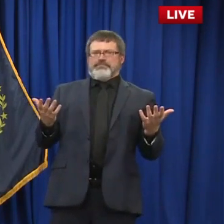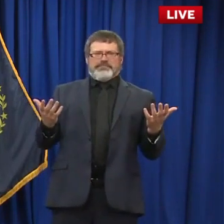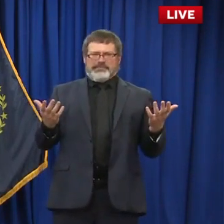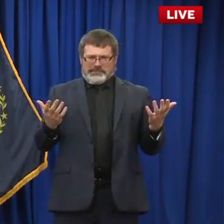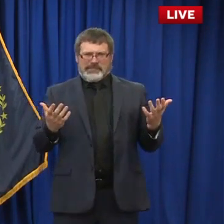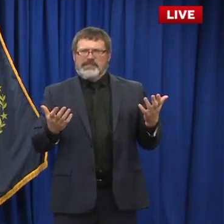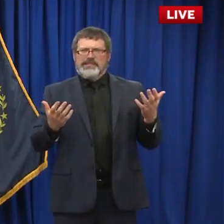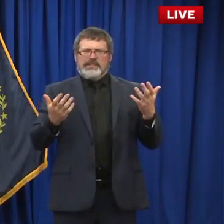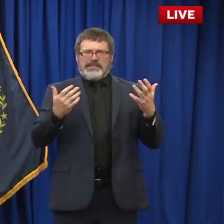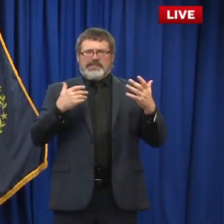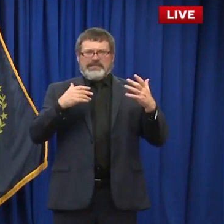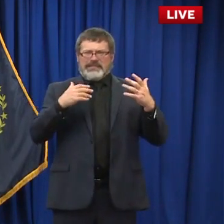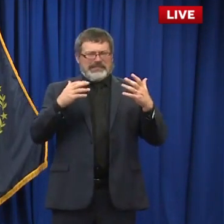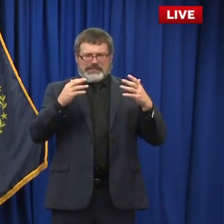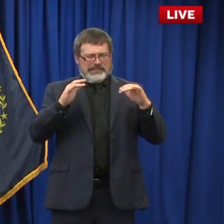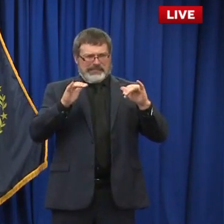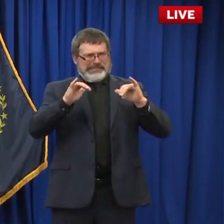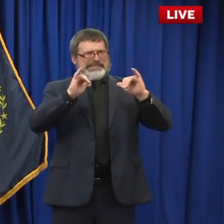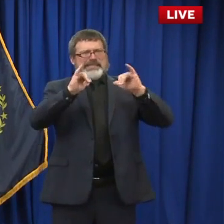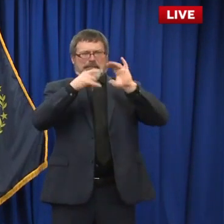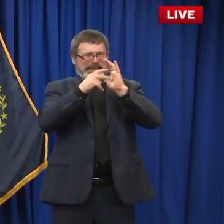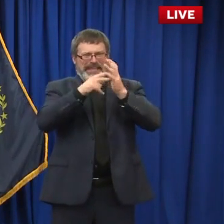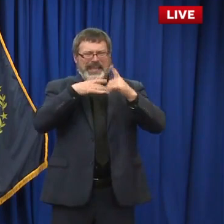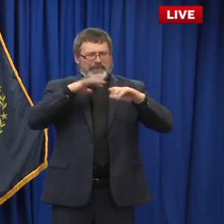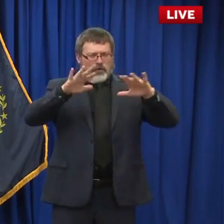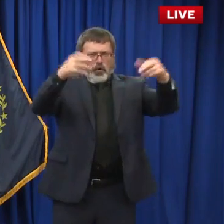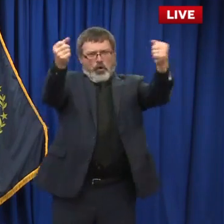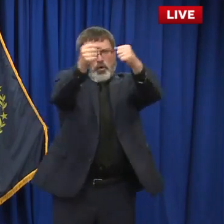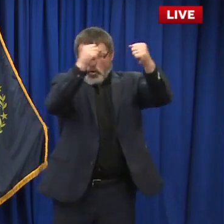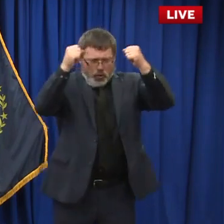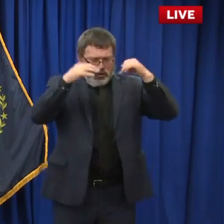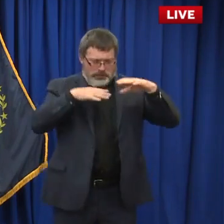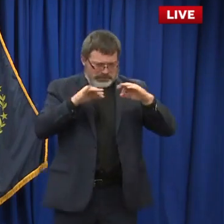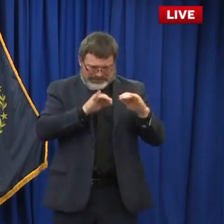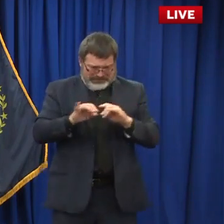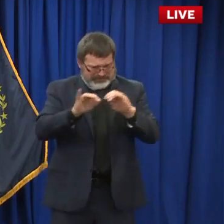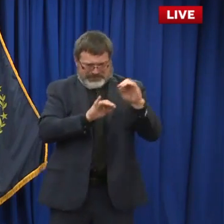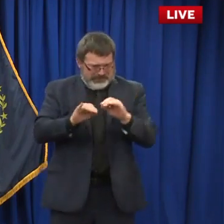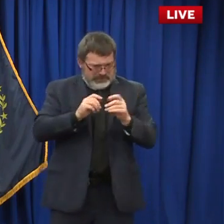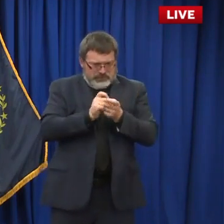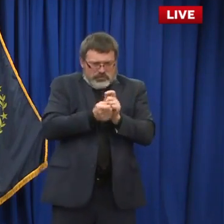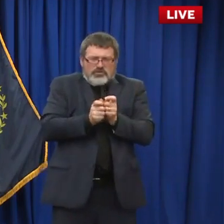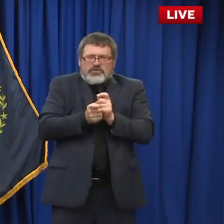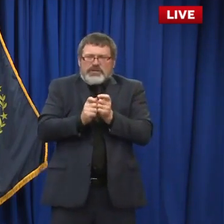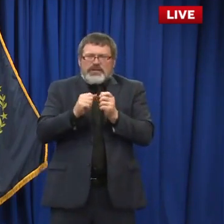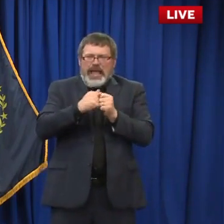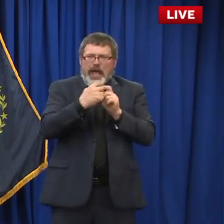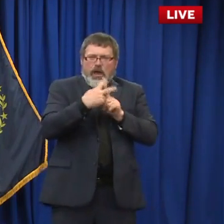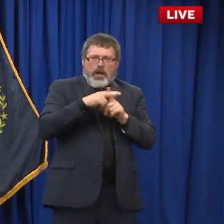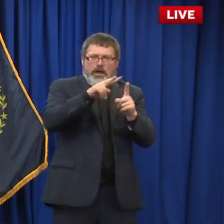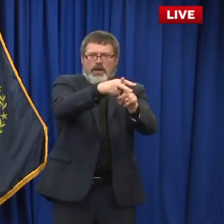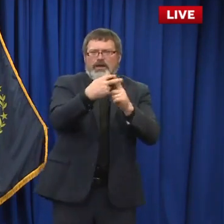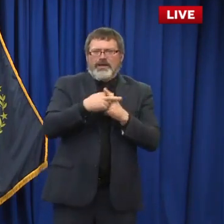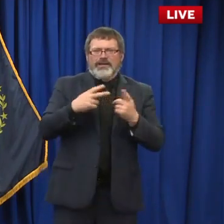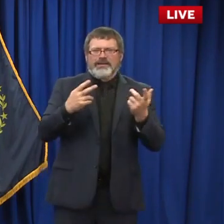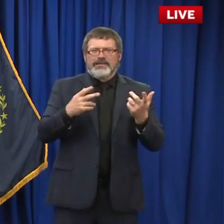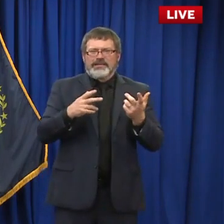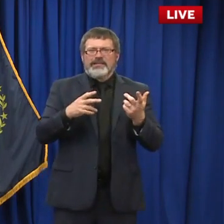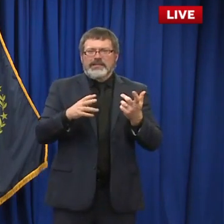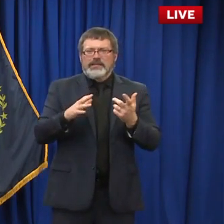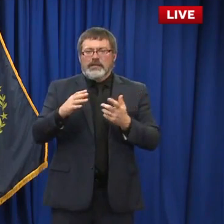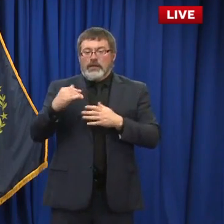FORCING OUR HAND A LITTLE BIT TO REASSESS ALL OF THOSE PRIORITIES, THOUGH NEEDS, HOW THAT WILL BE WEIGHED OUT, AND IT PROBABLY, YOU KNOW, IF WE WERE TO USE MONEY IN THAT AREA AND TO